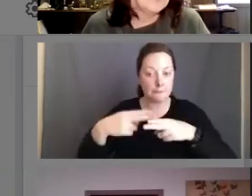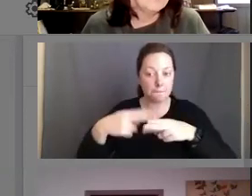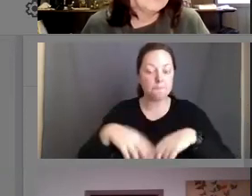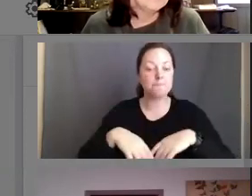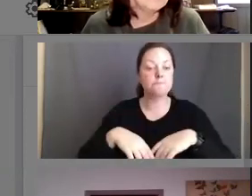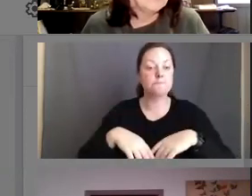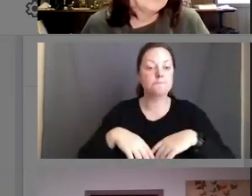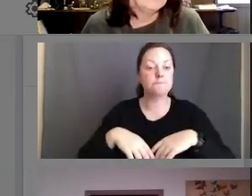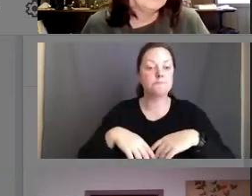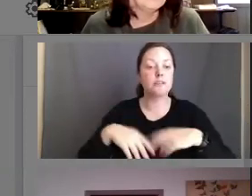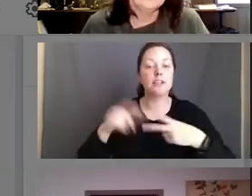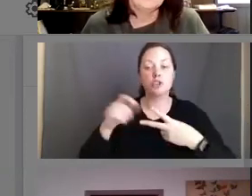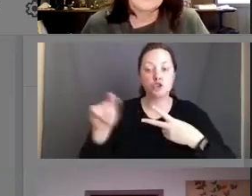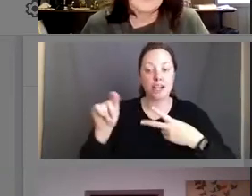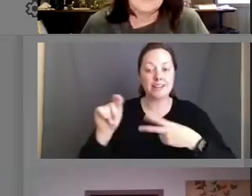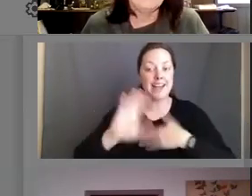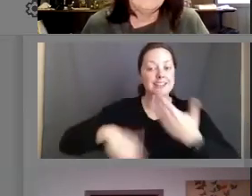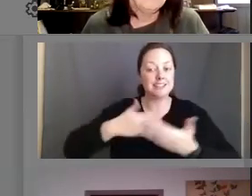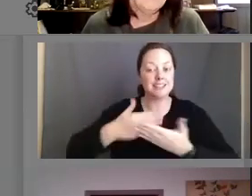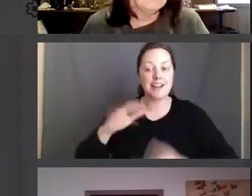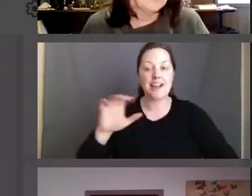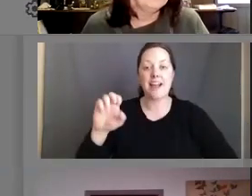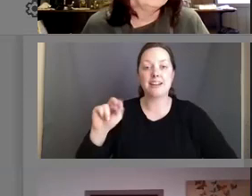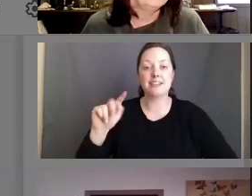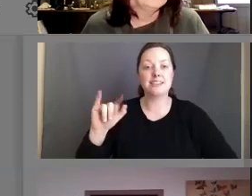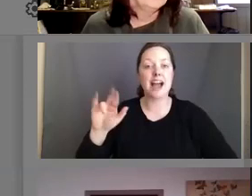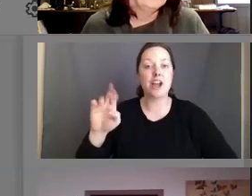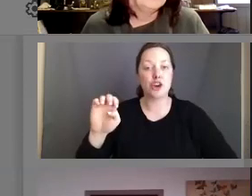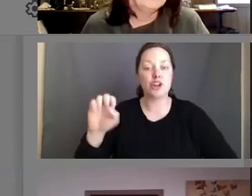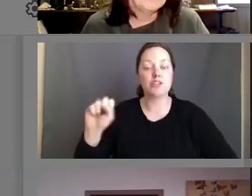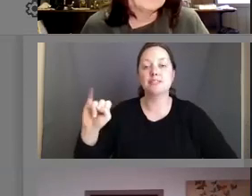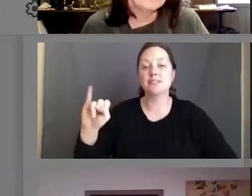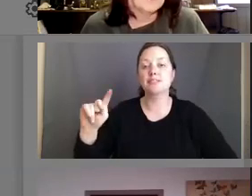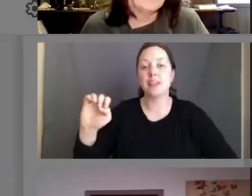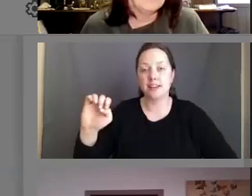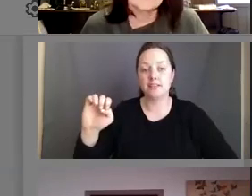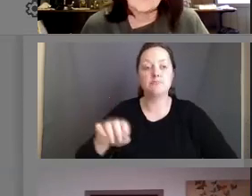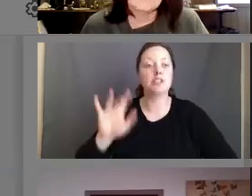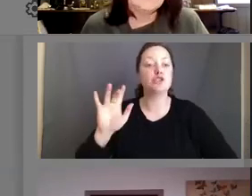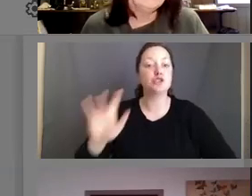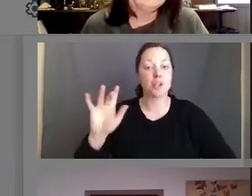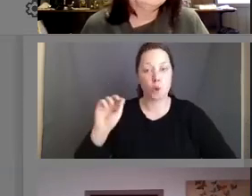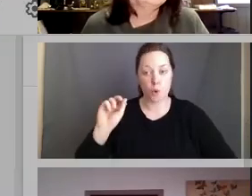Let me show you Josie's portfolio. This is a layout at the top.